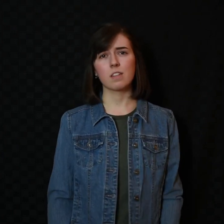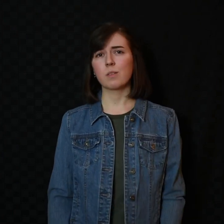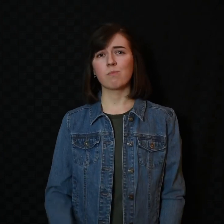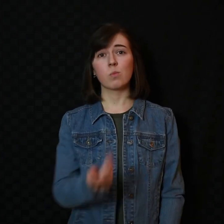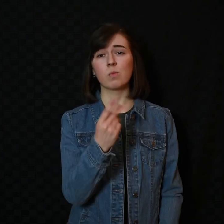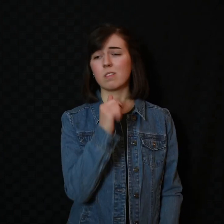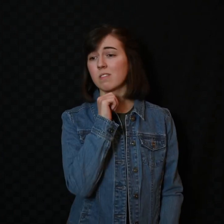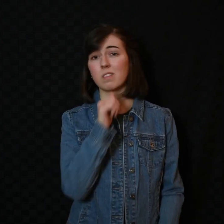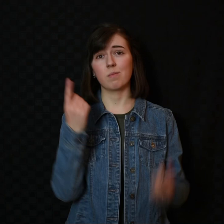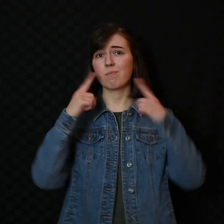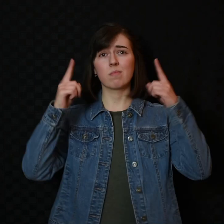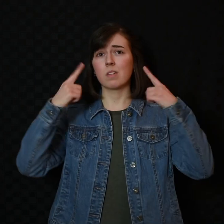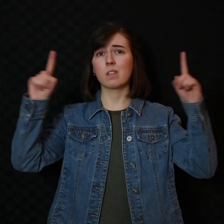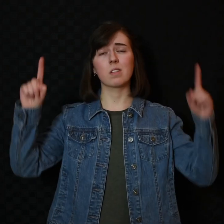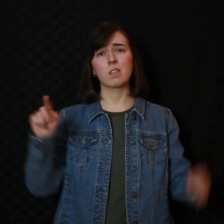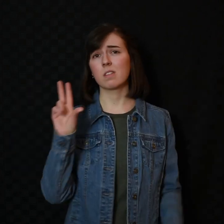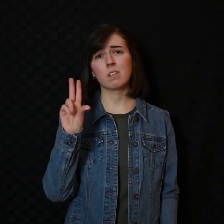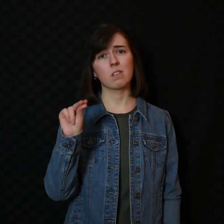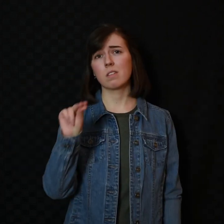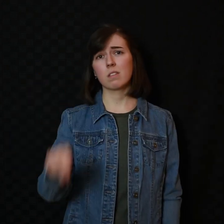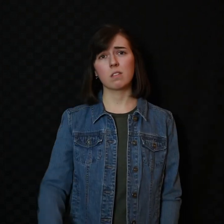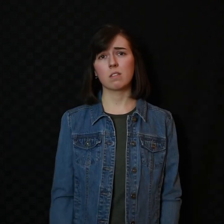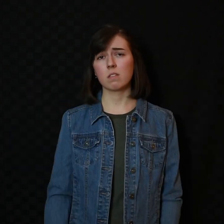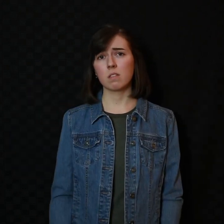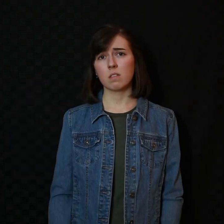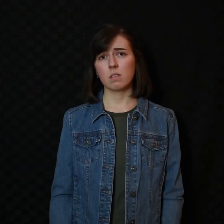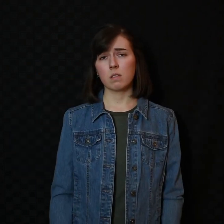We not success, no